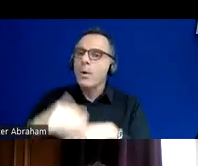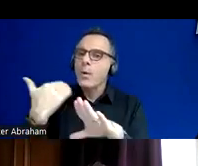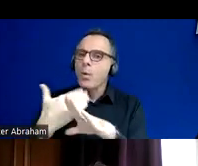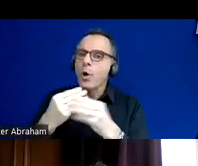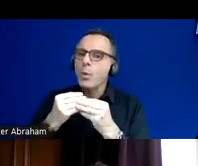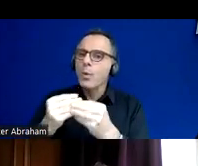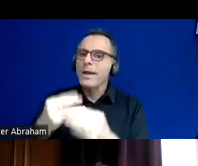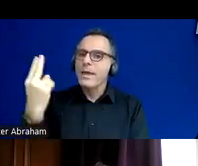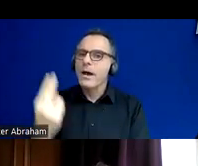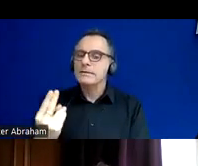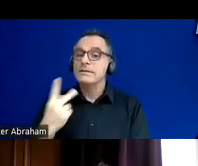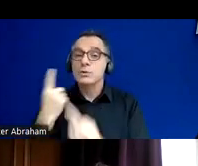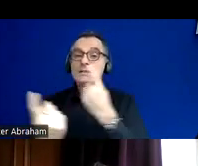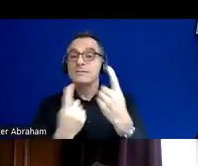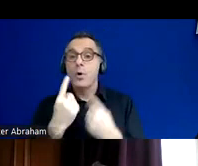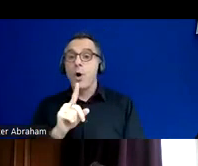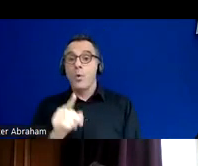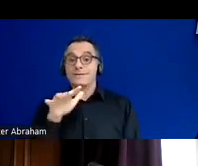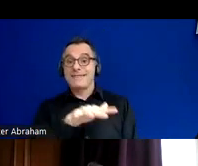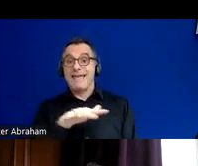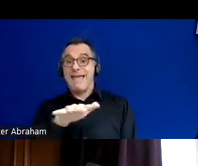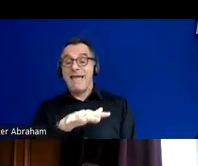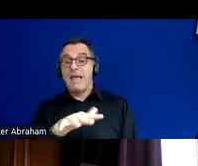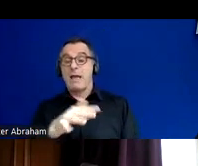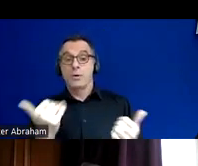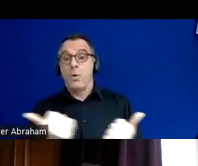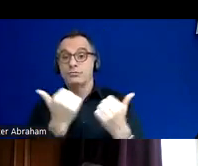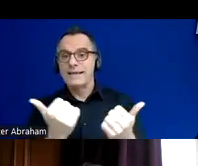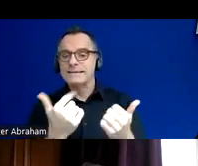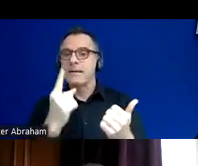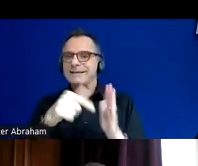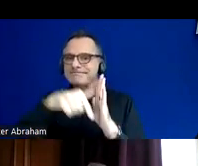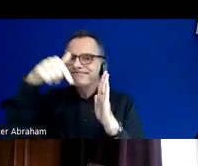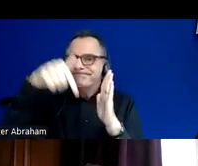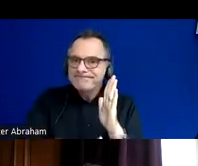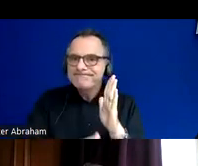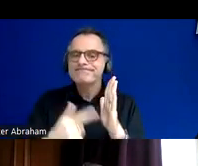already there, to really delve deeply into some of those hidden histories to bring them to life